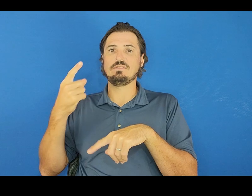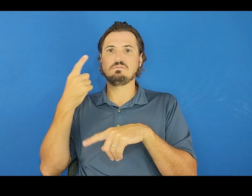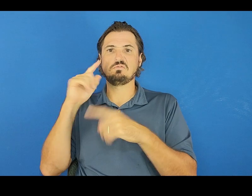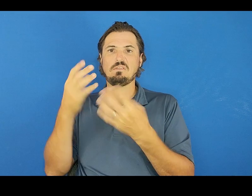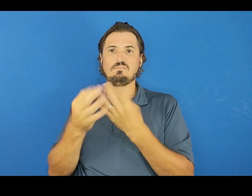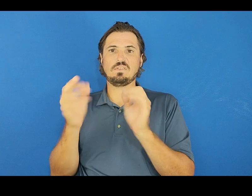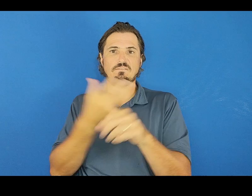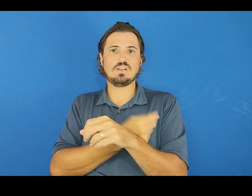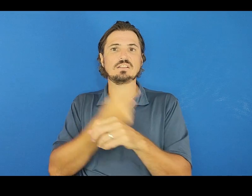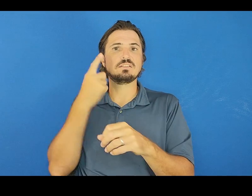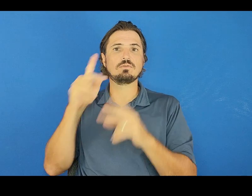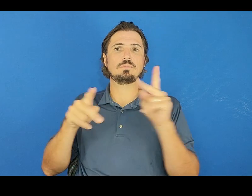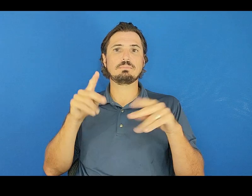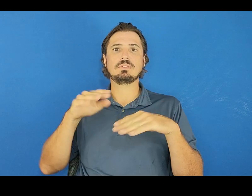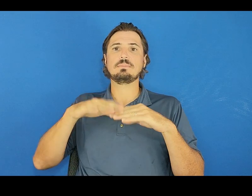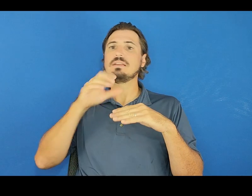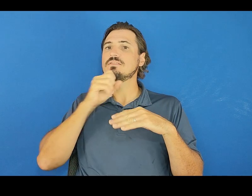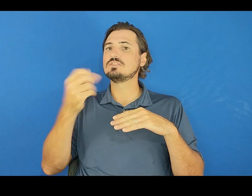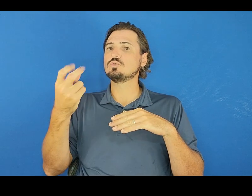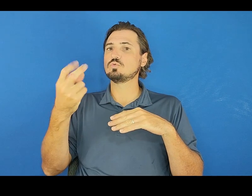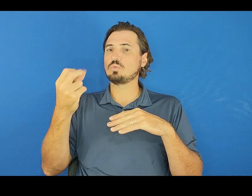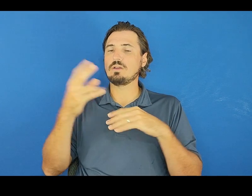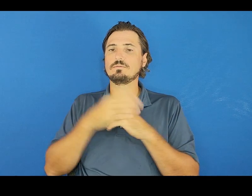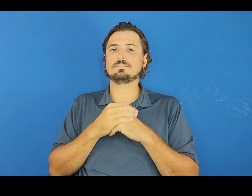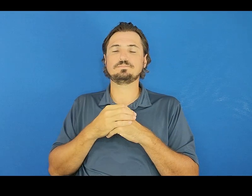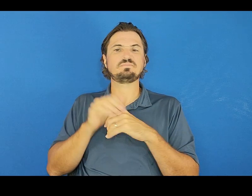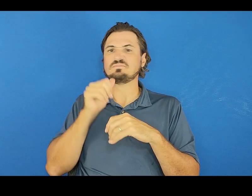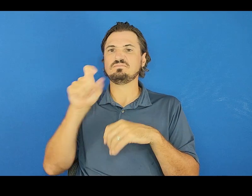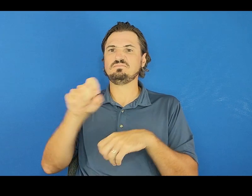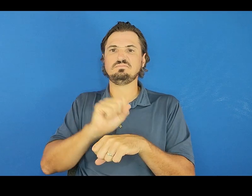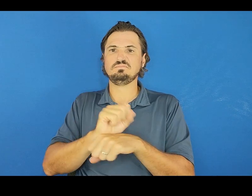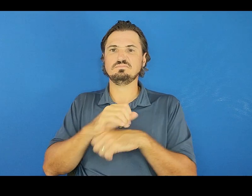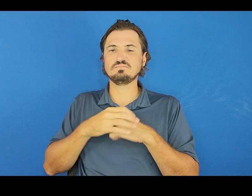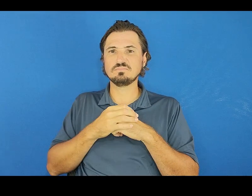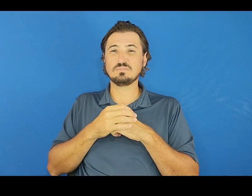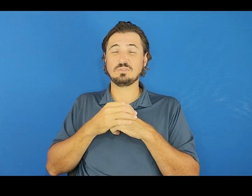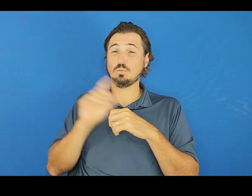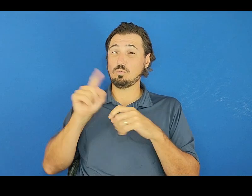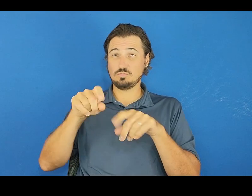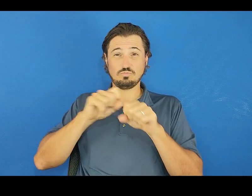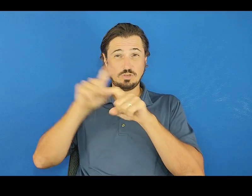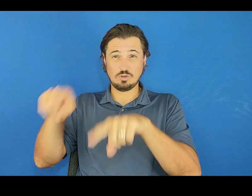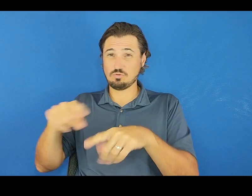All of these clinics offer free vaccines to ages 12 and up and no appointments are needed